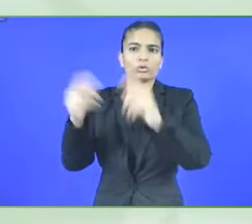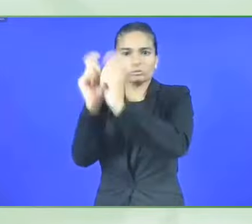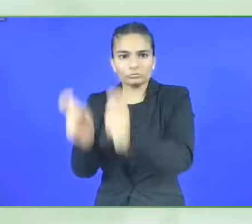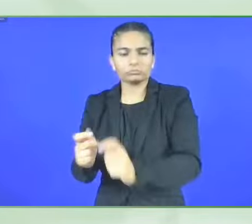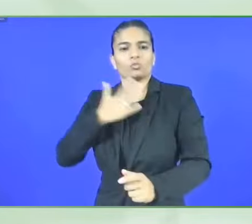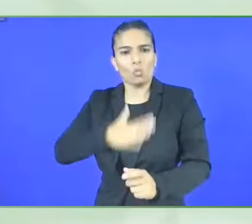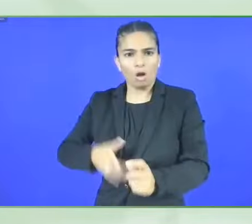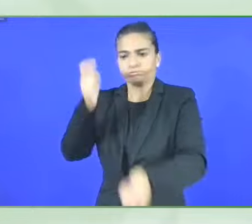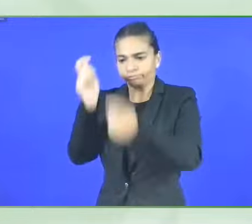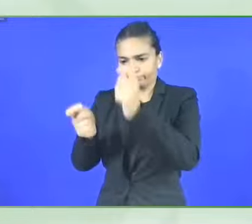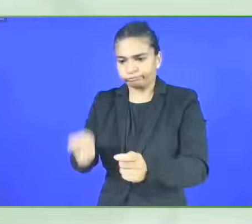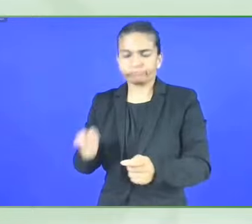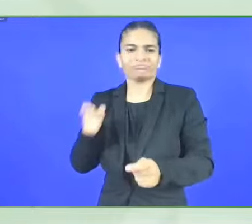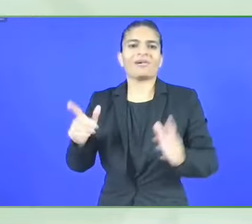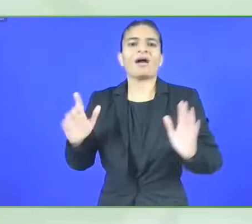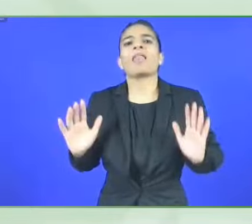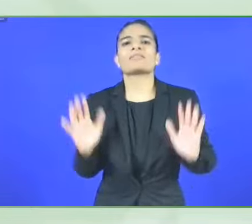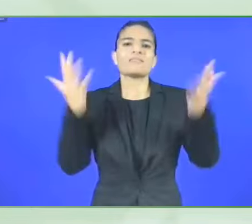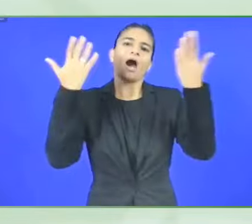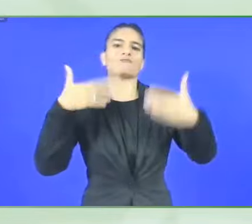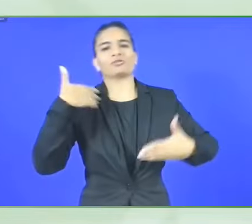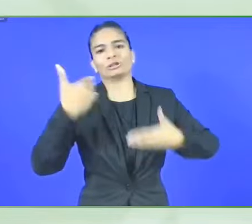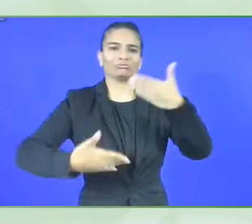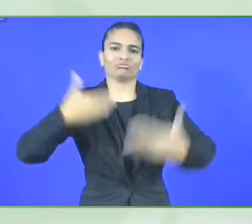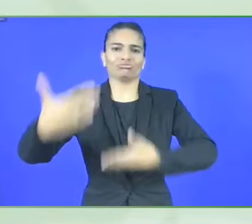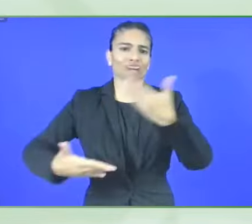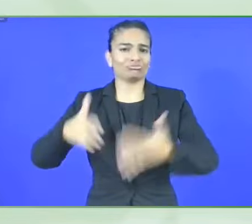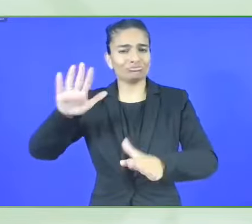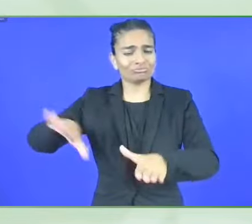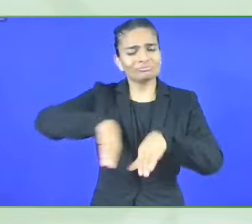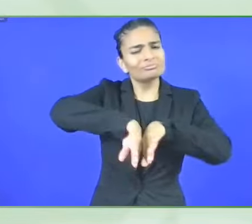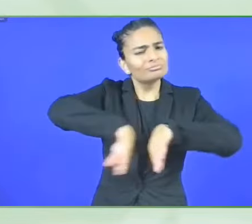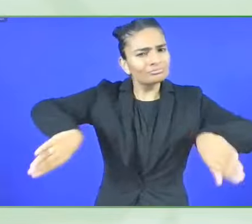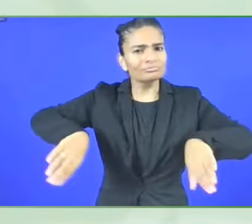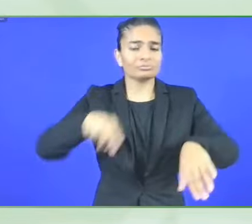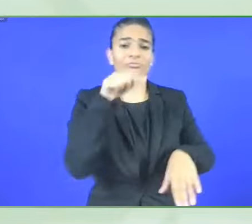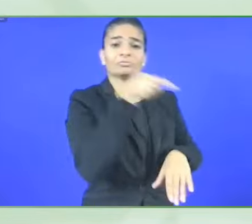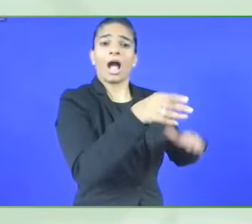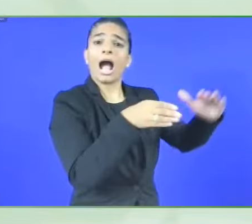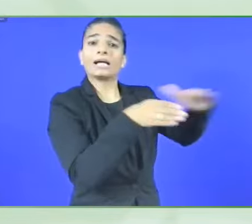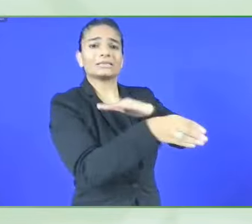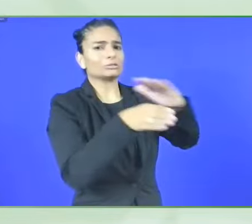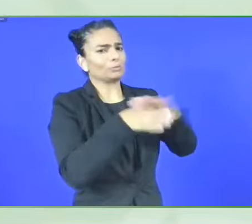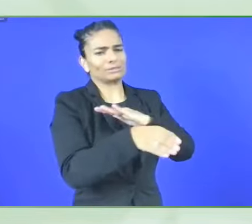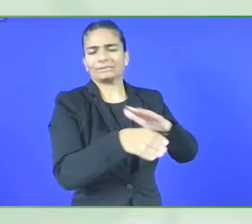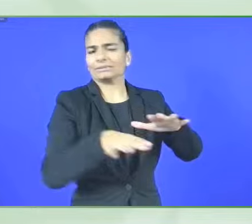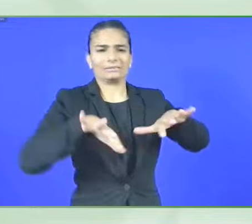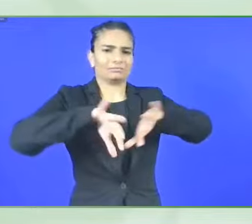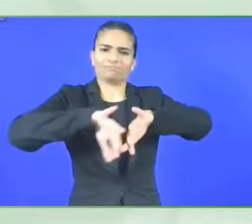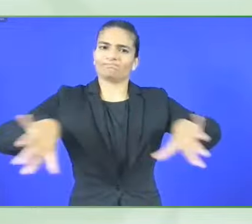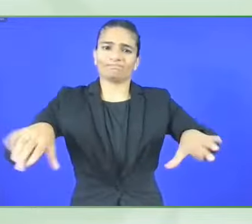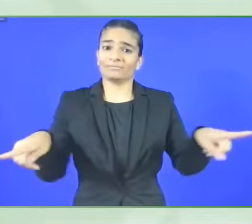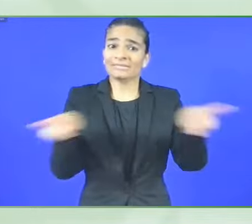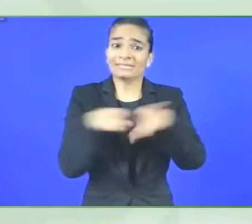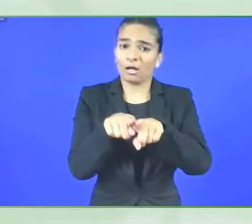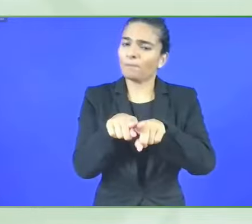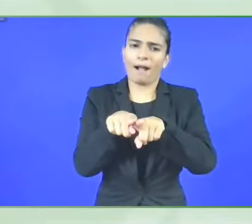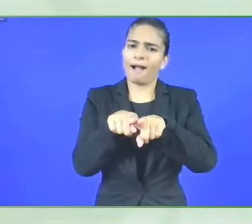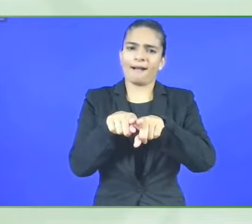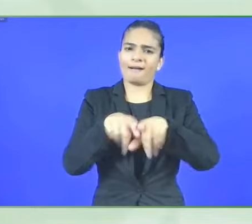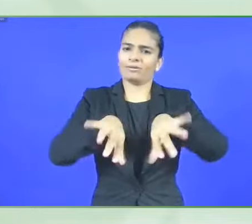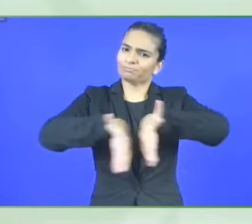How do you see the significance of universal design and how can we understand the concept?